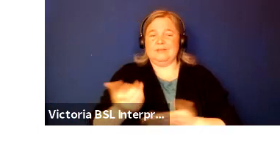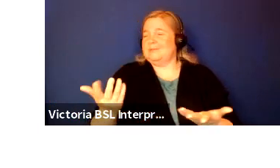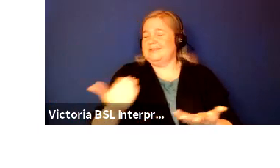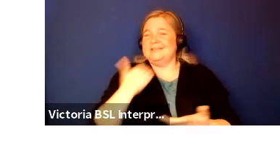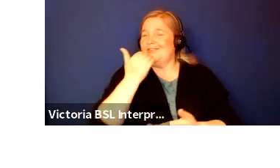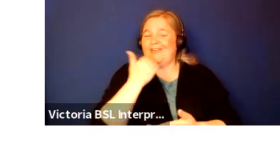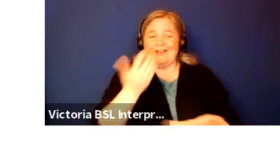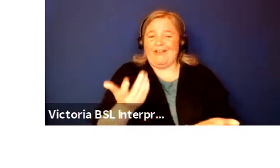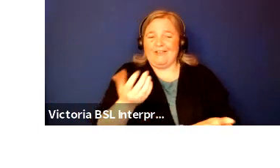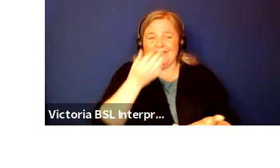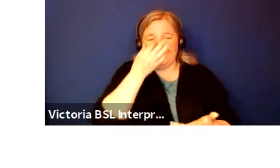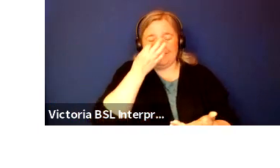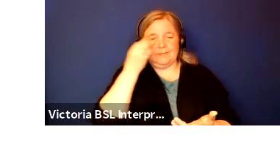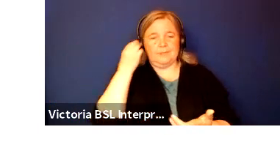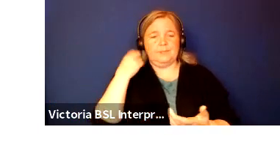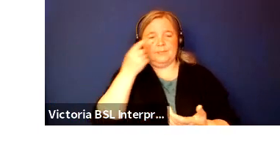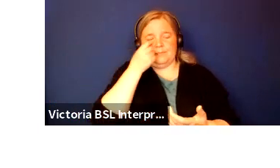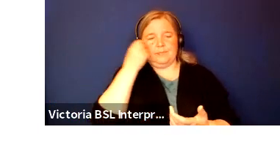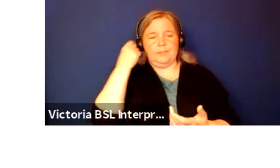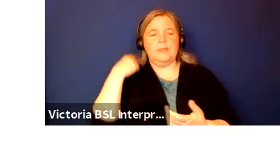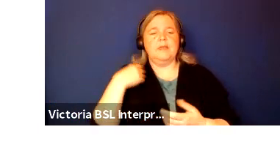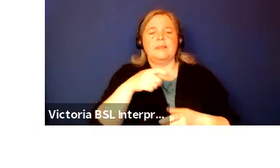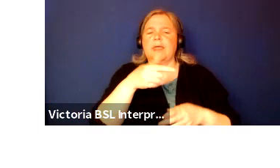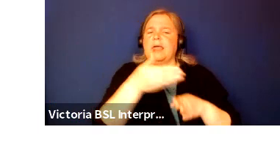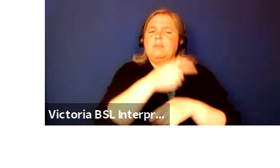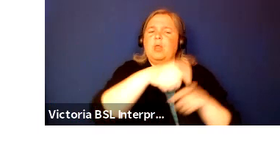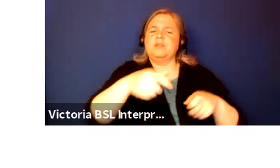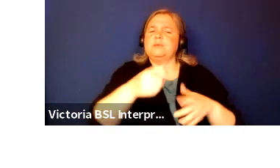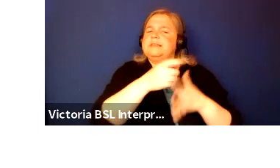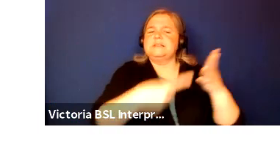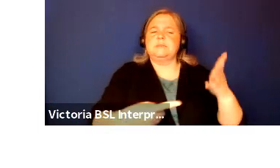And the employee with disability to continue their livelihood.